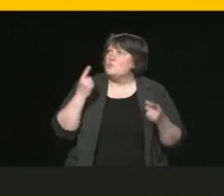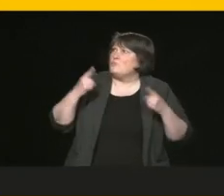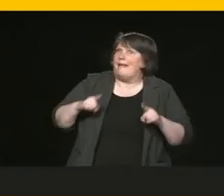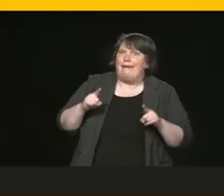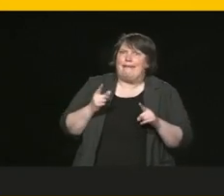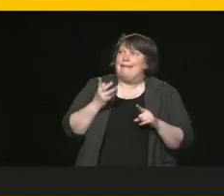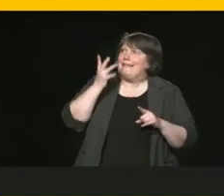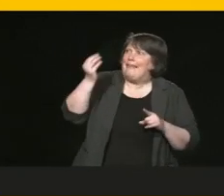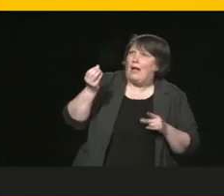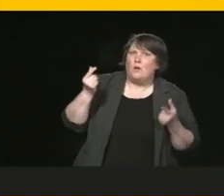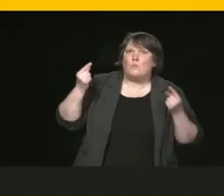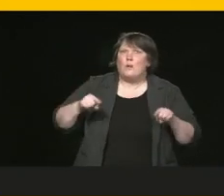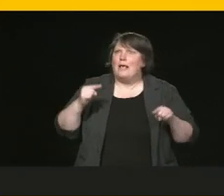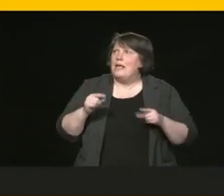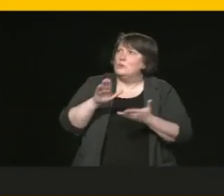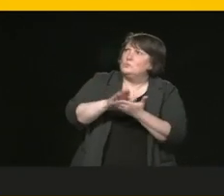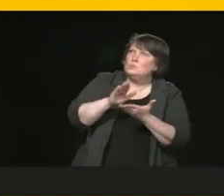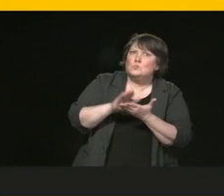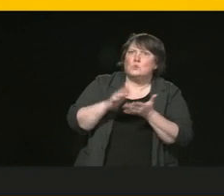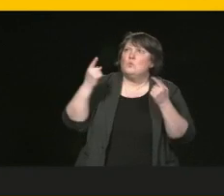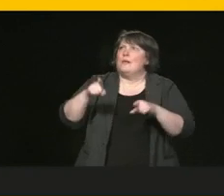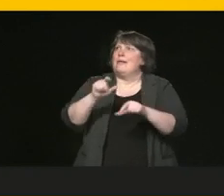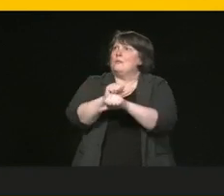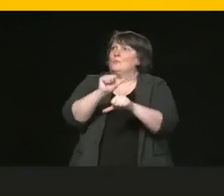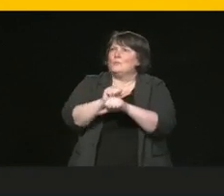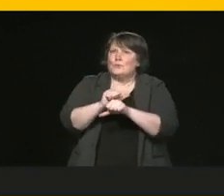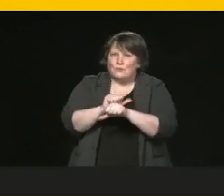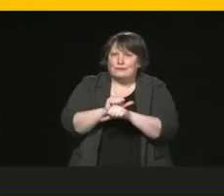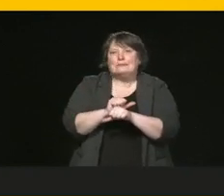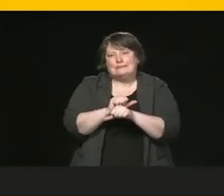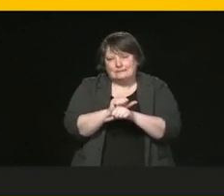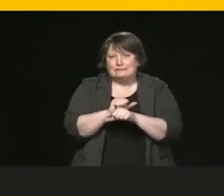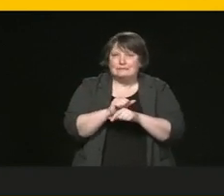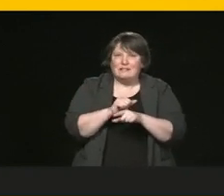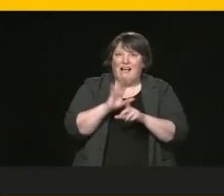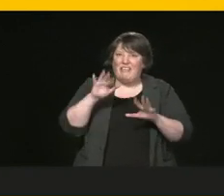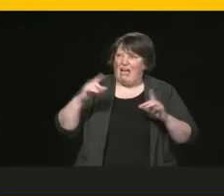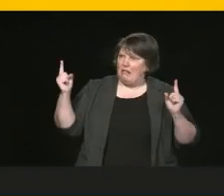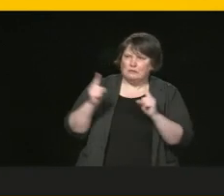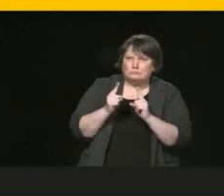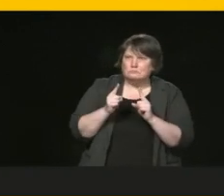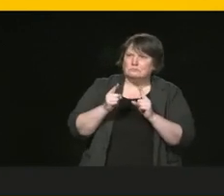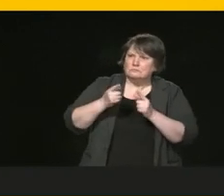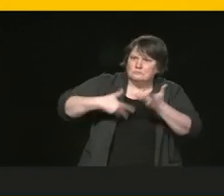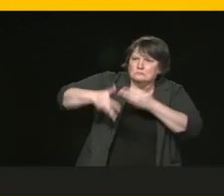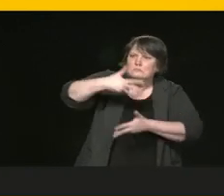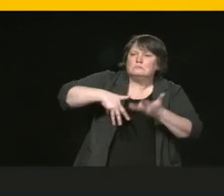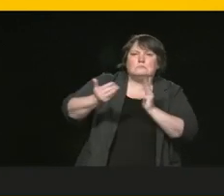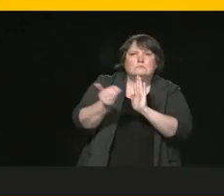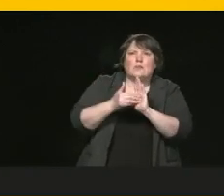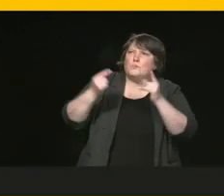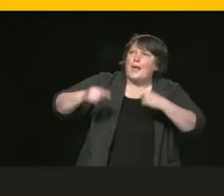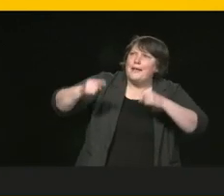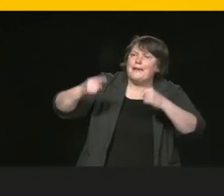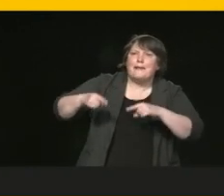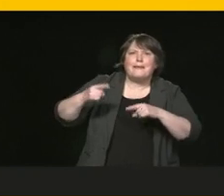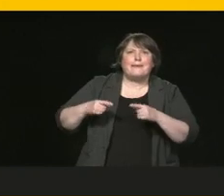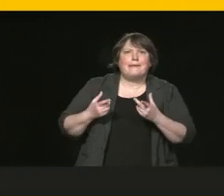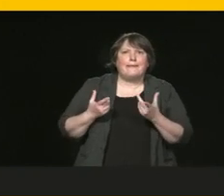THIS IS GOING TO BE OVER.